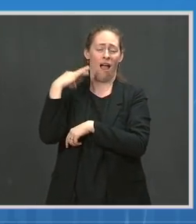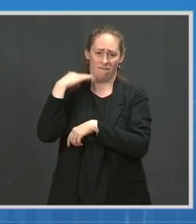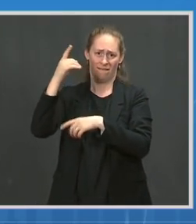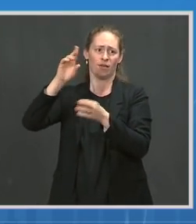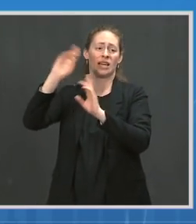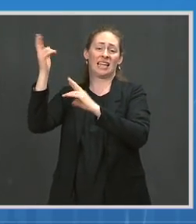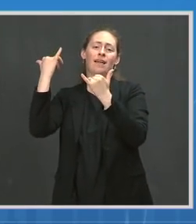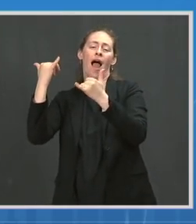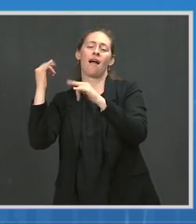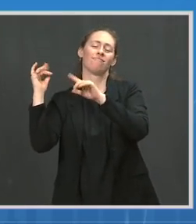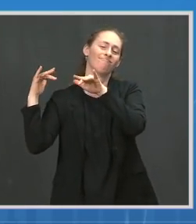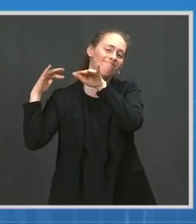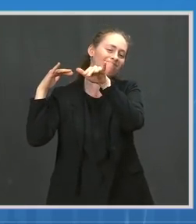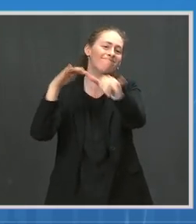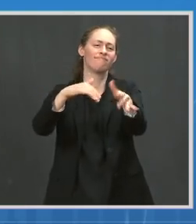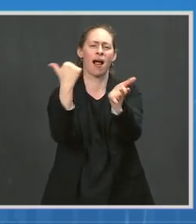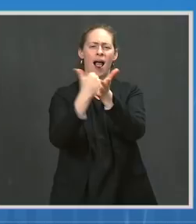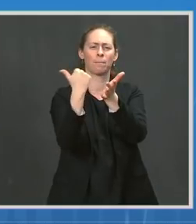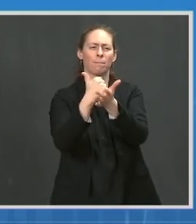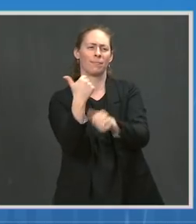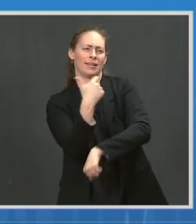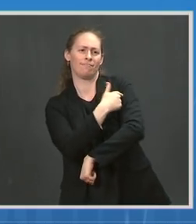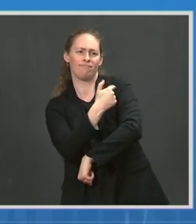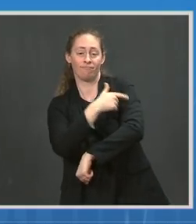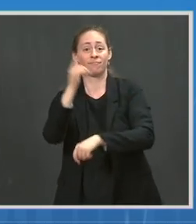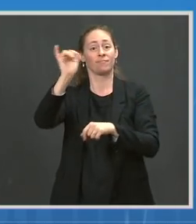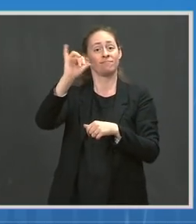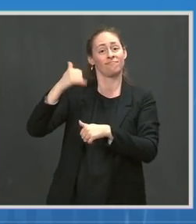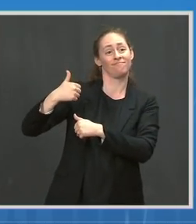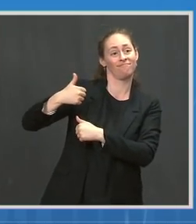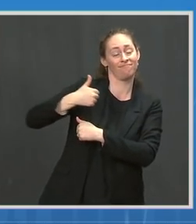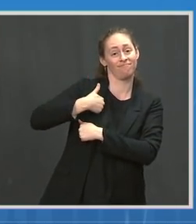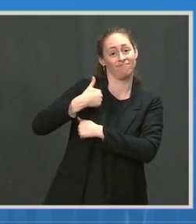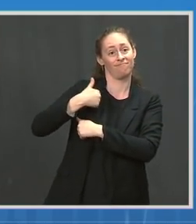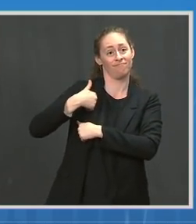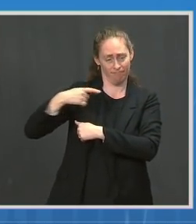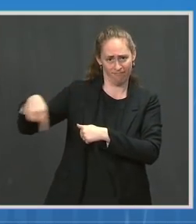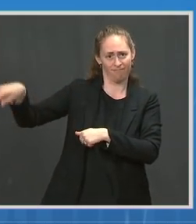to the men and women in the armed forces who are overseeing the shipment and delivery of the vaccines,